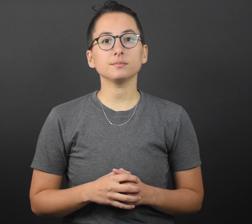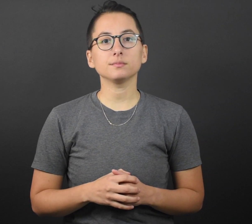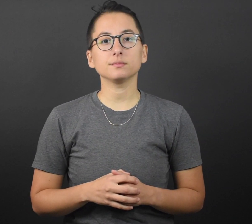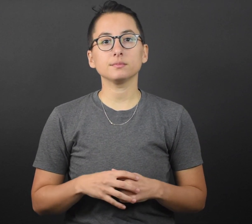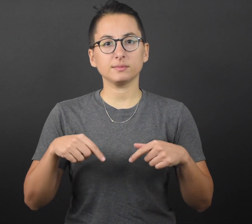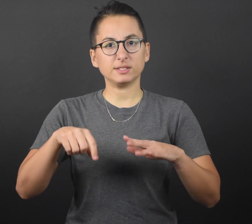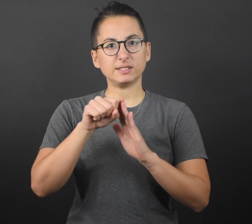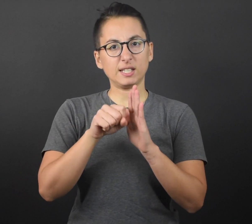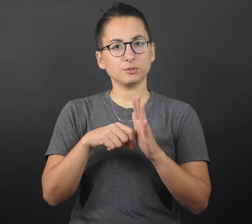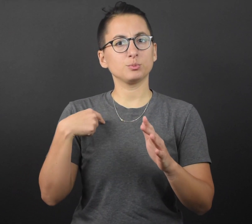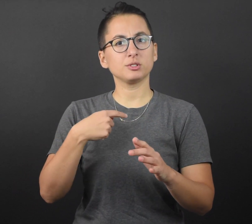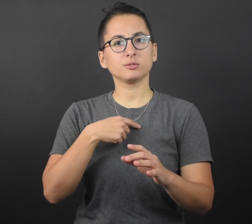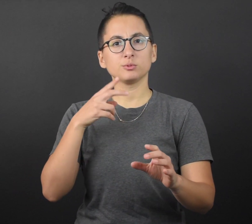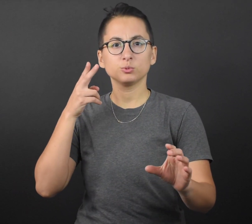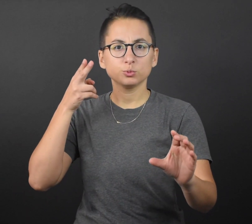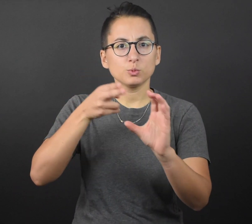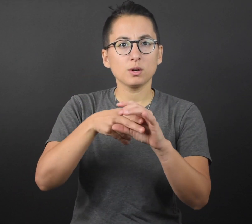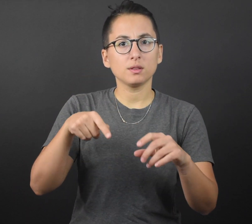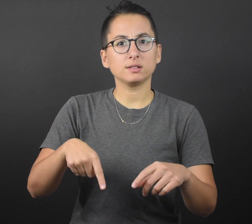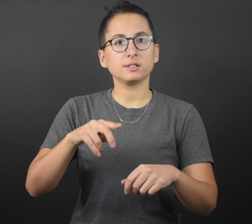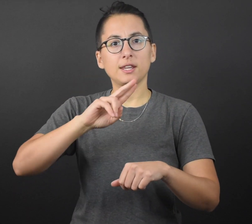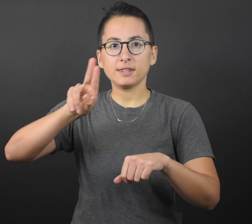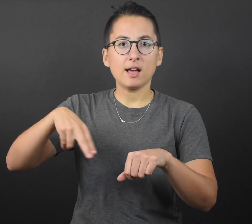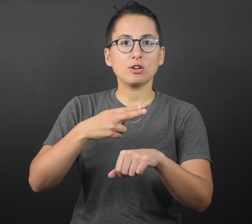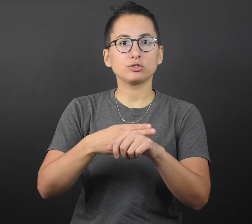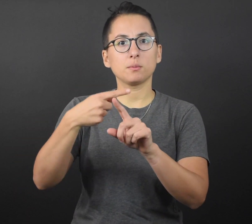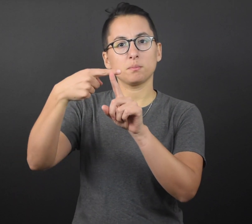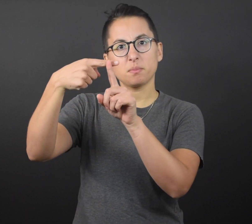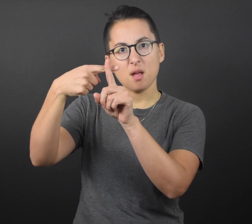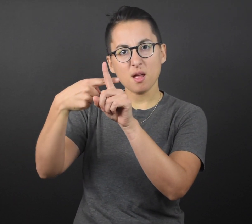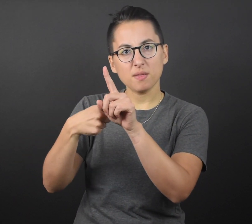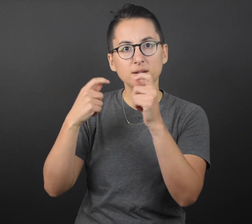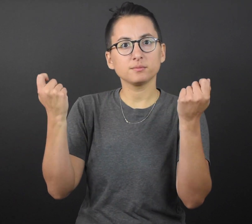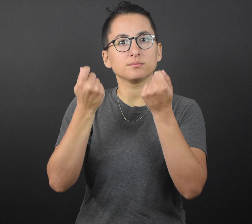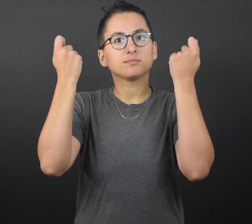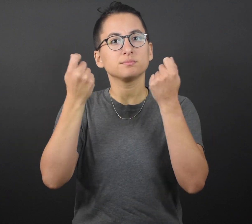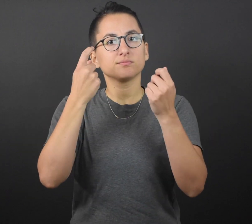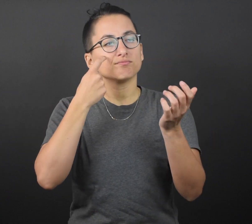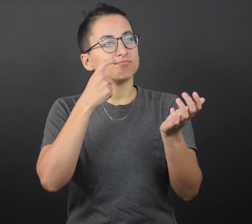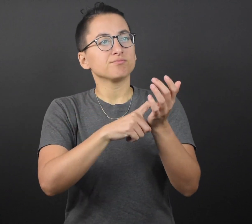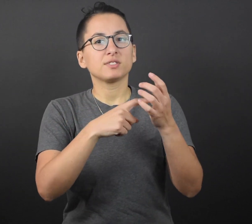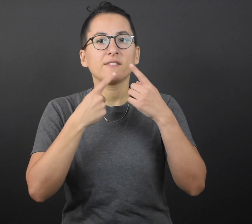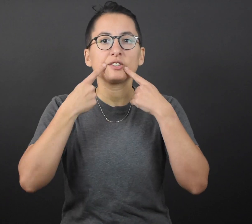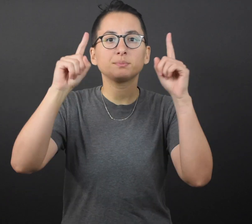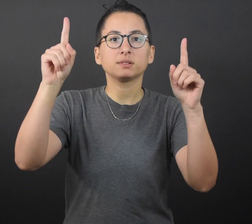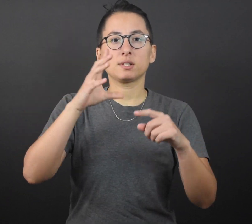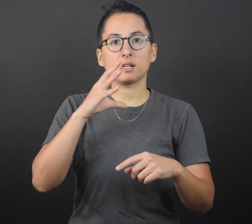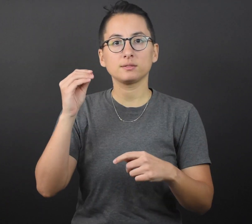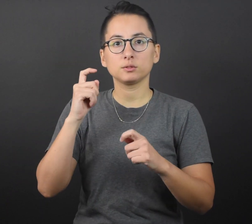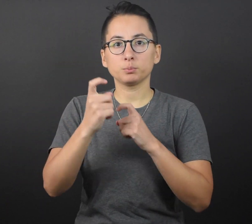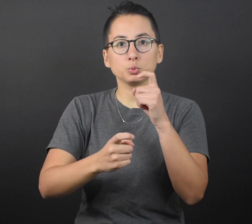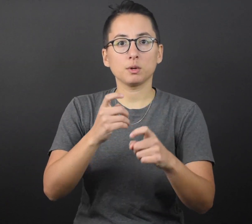Minnesota. In Minnesota, we join this national month-long celebration to recognize the